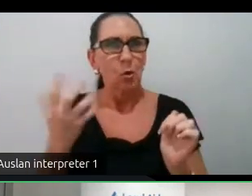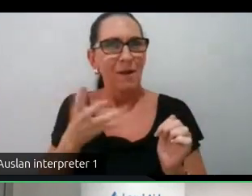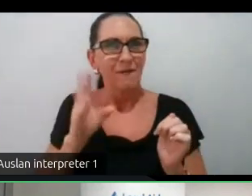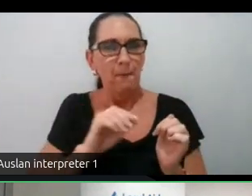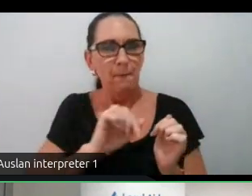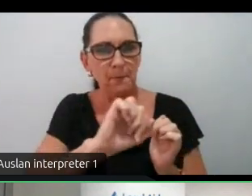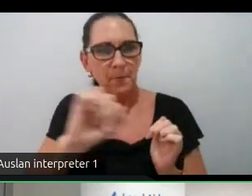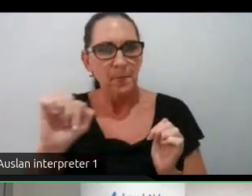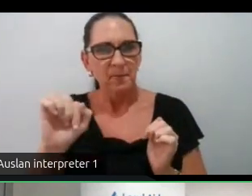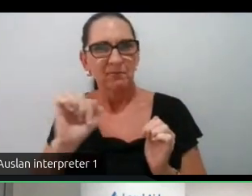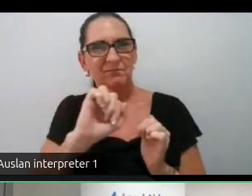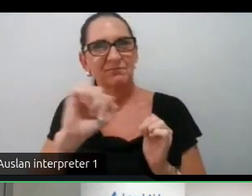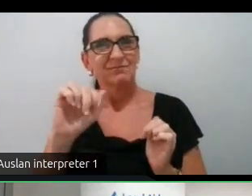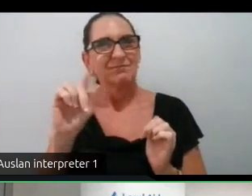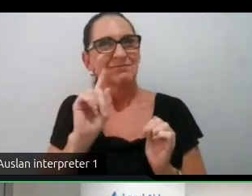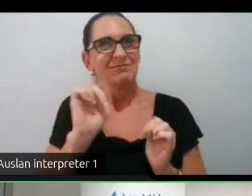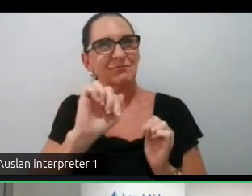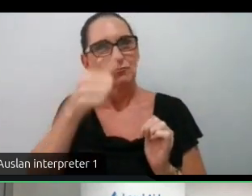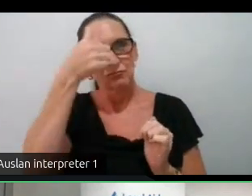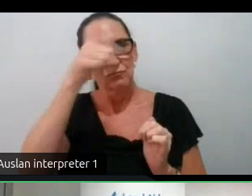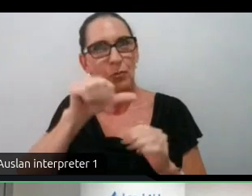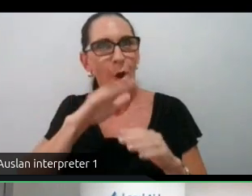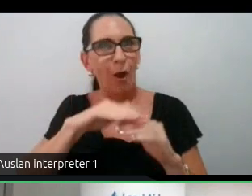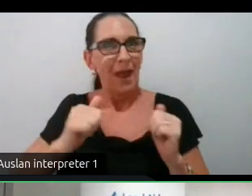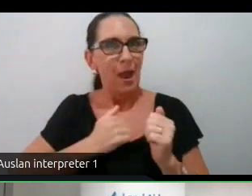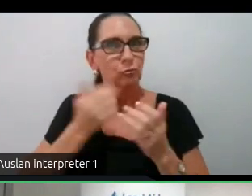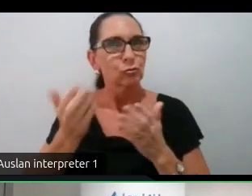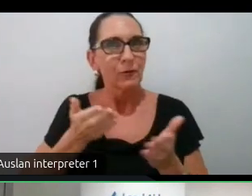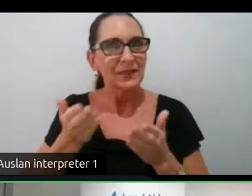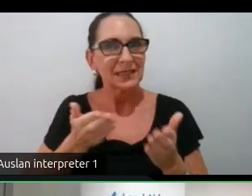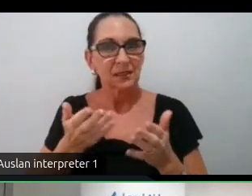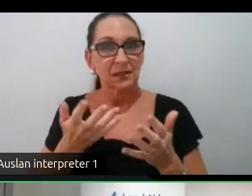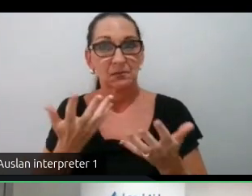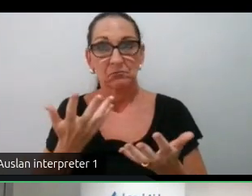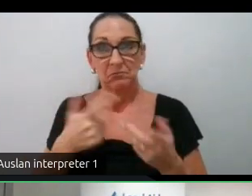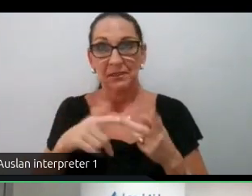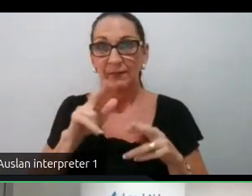today and what your level of um existing knowledge is about our services and if you're currently